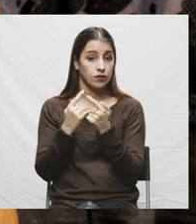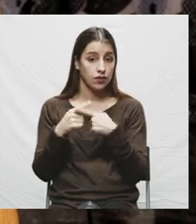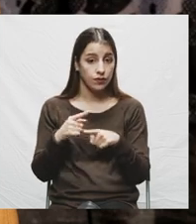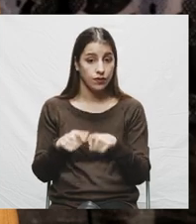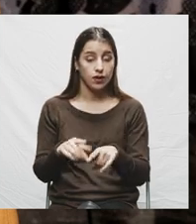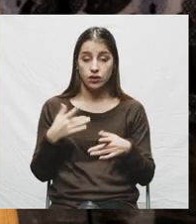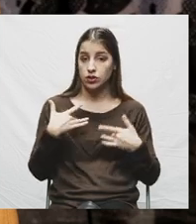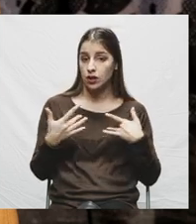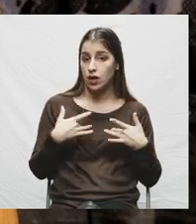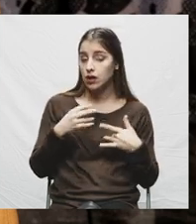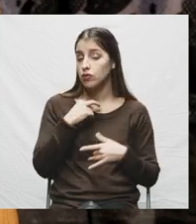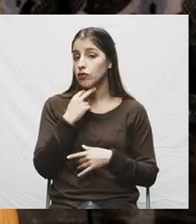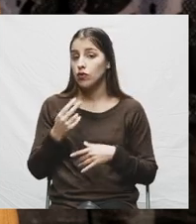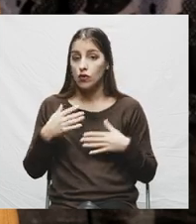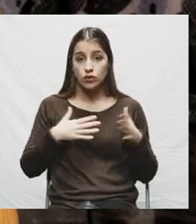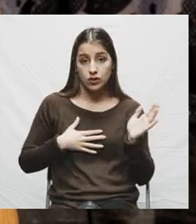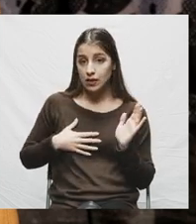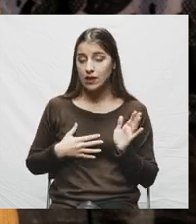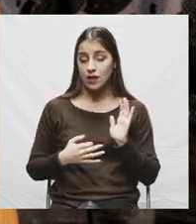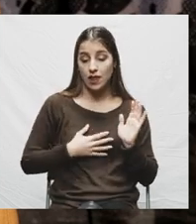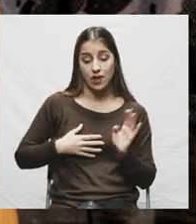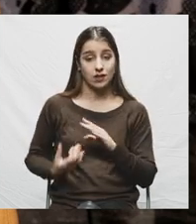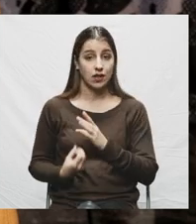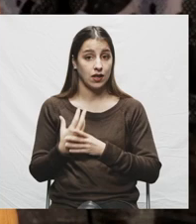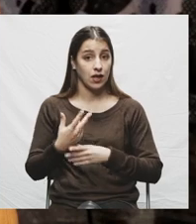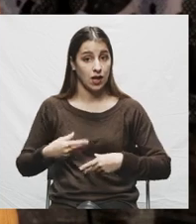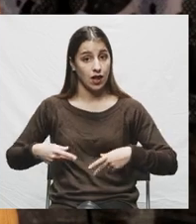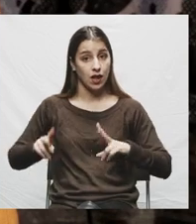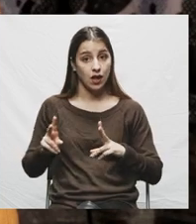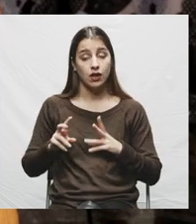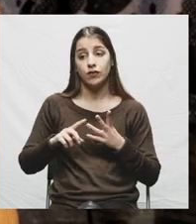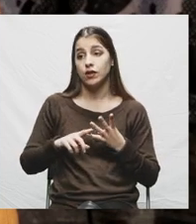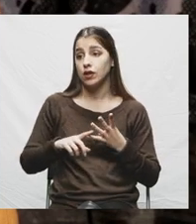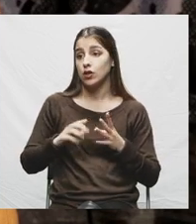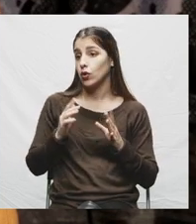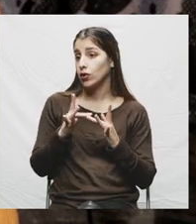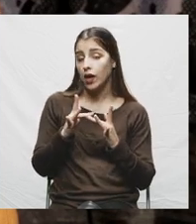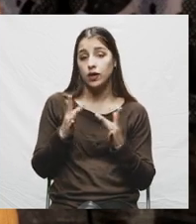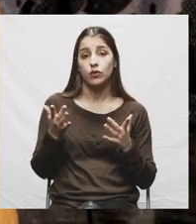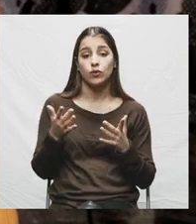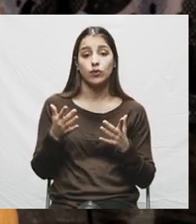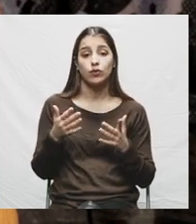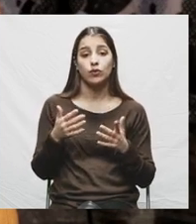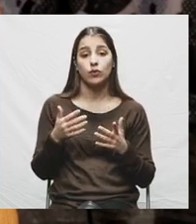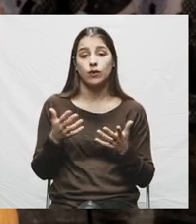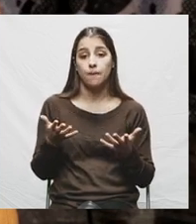crossing disciplines as Theater, voice, improvisation dance contact improvisation, but I never did that much.